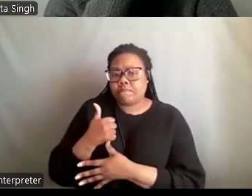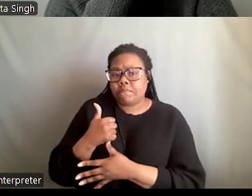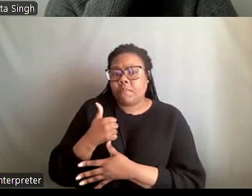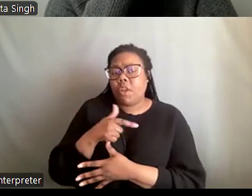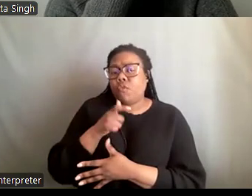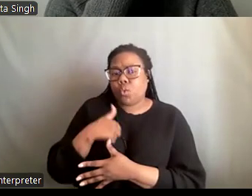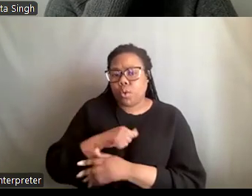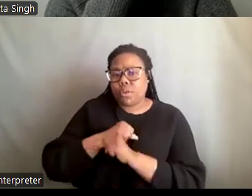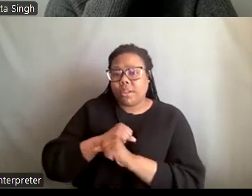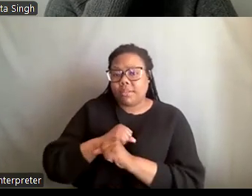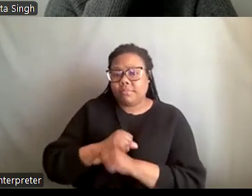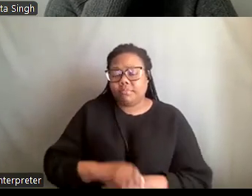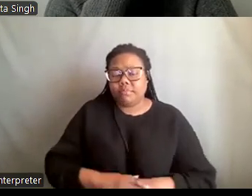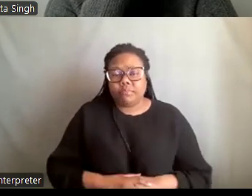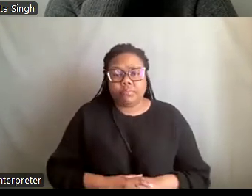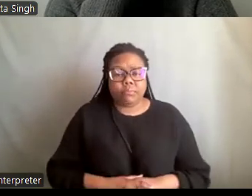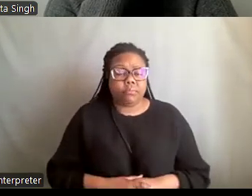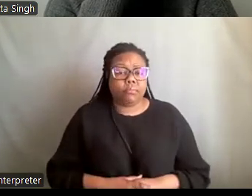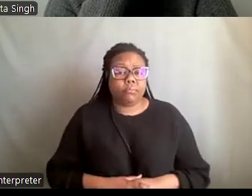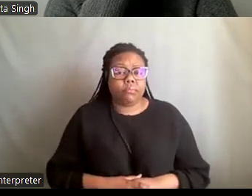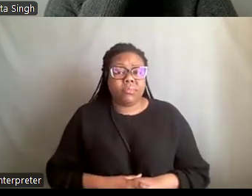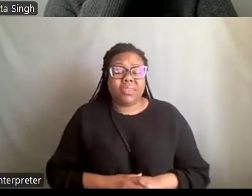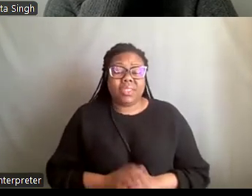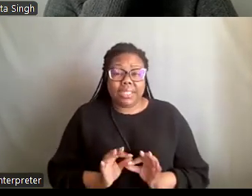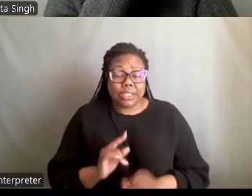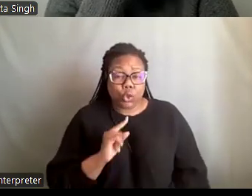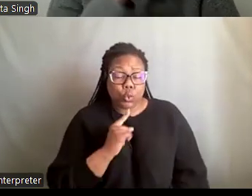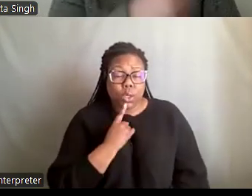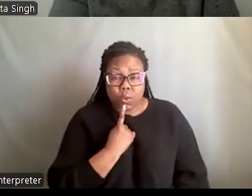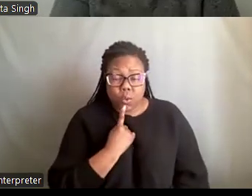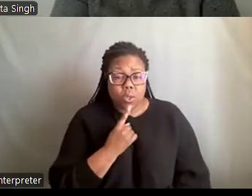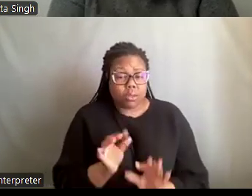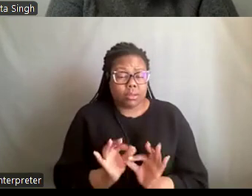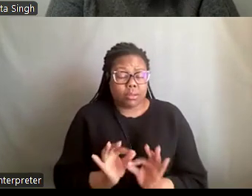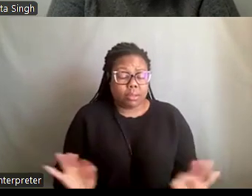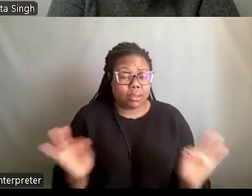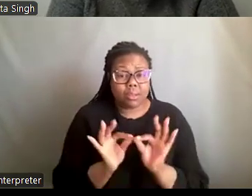with them at the forefront of who we are protecting.